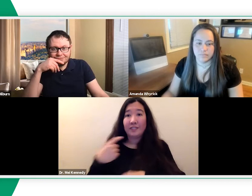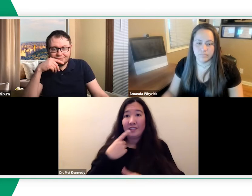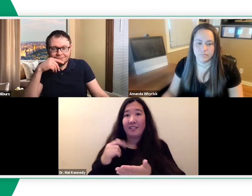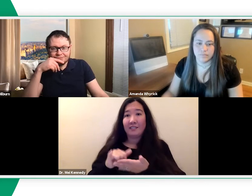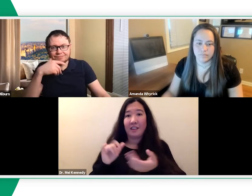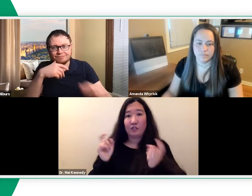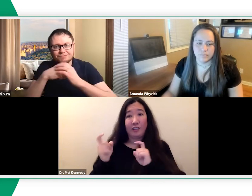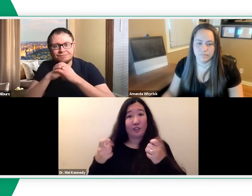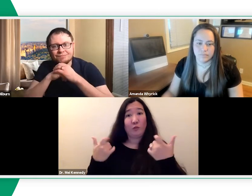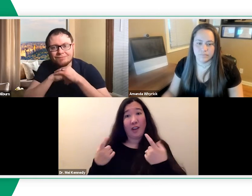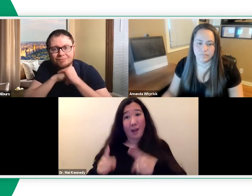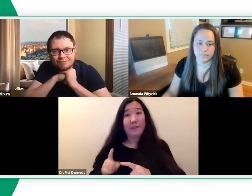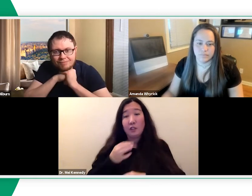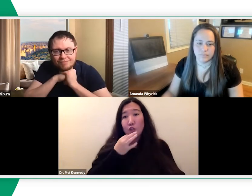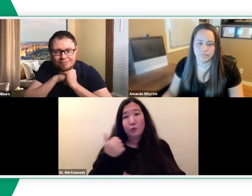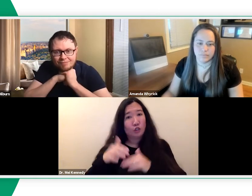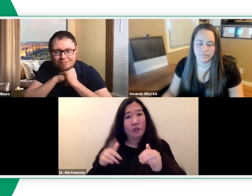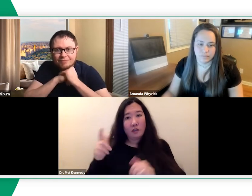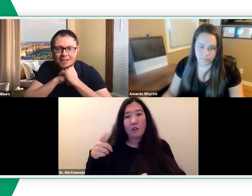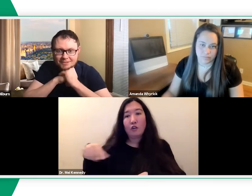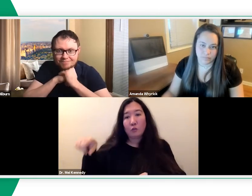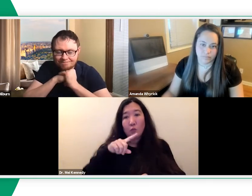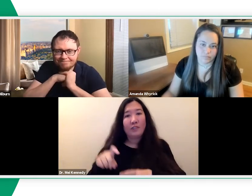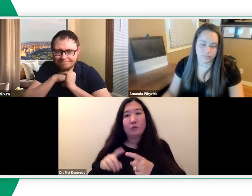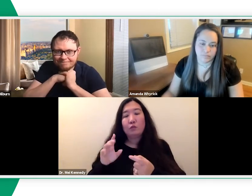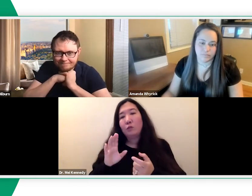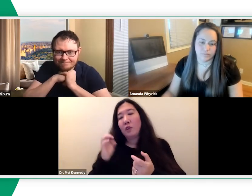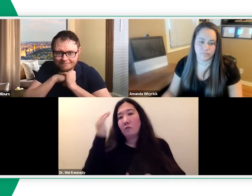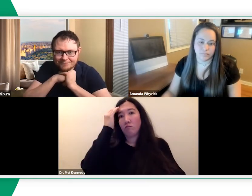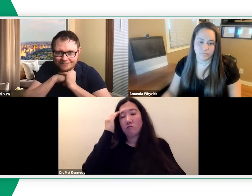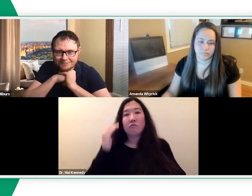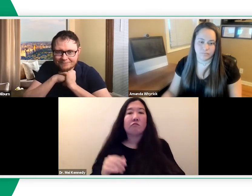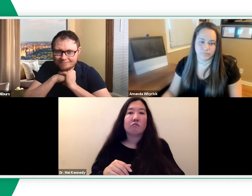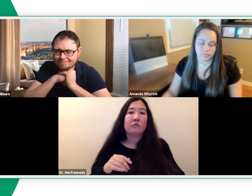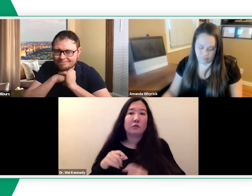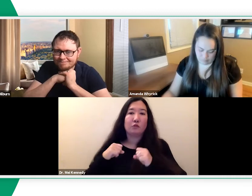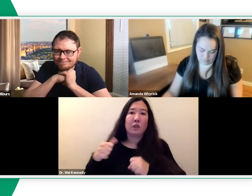numbers show and tell that change is going to happen sooner rather than later, so everyone